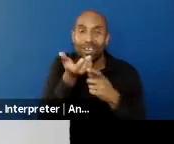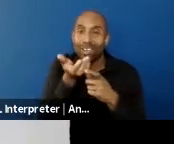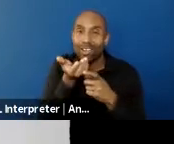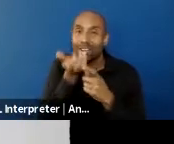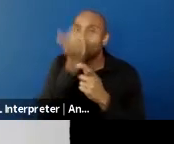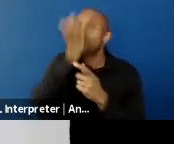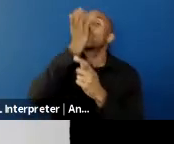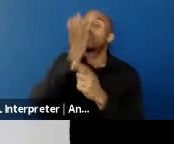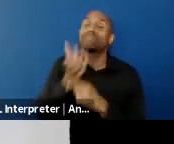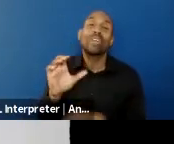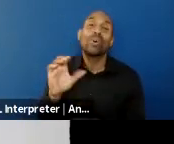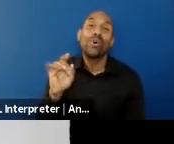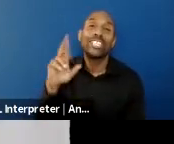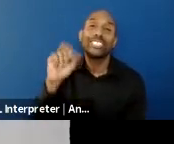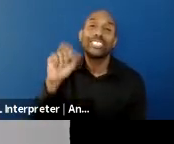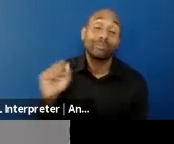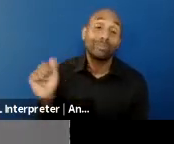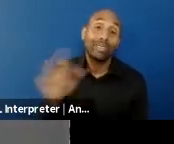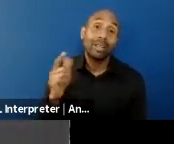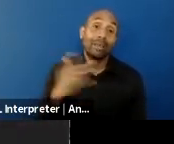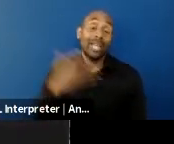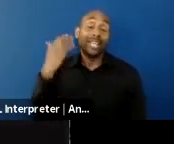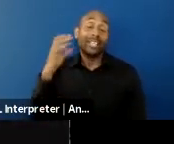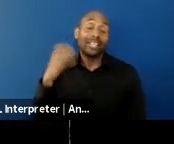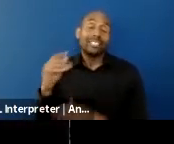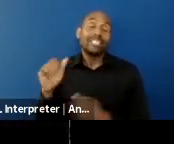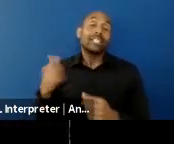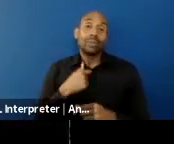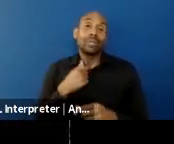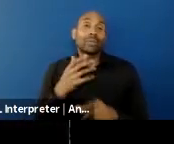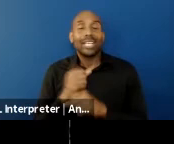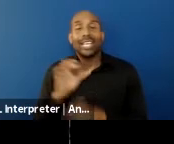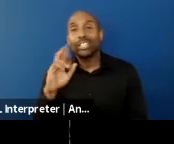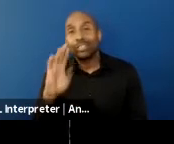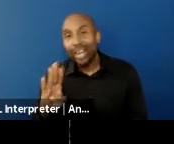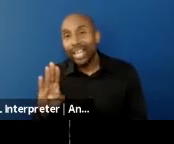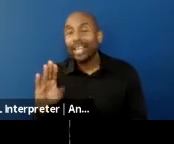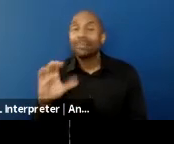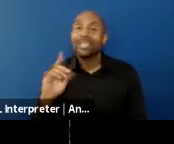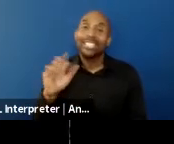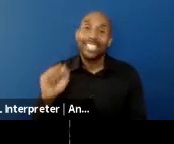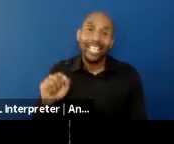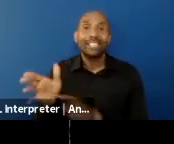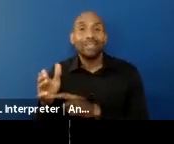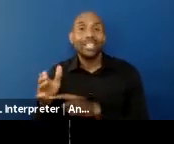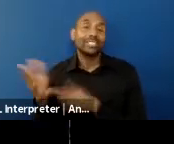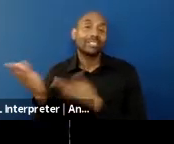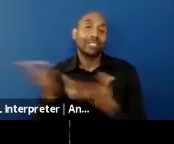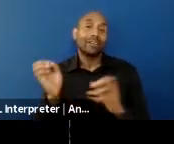And mom would get fish to take home.